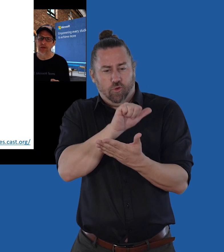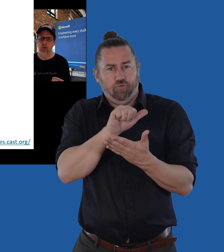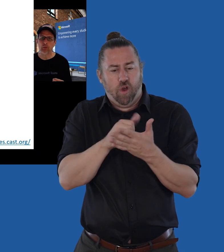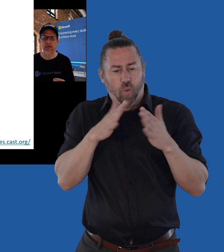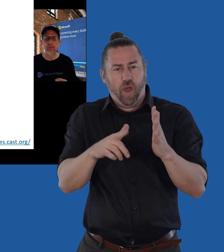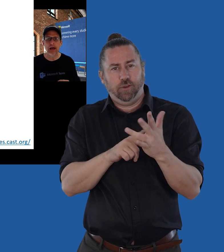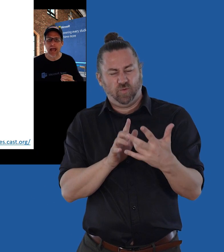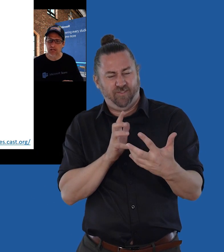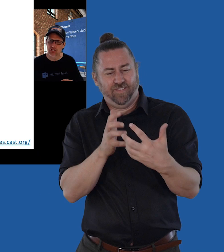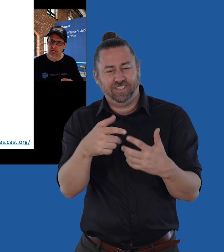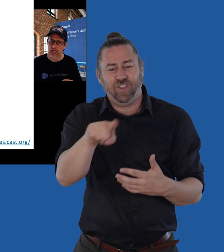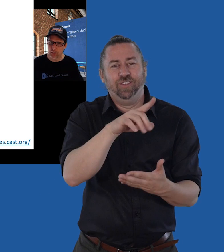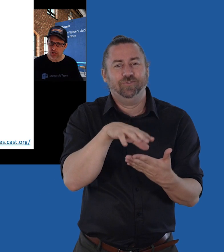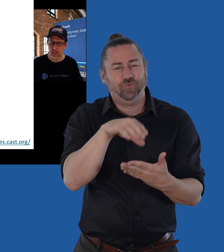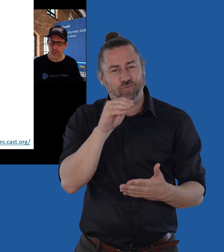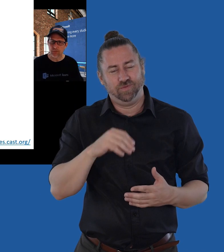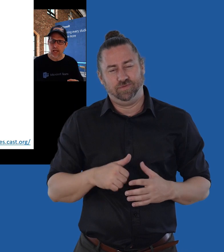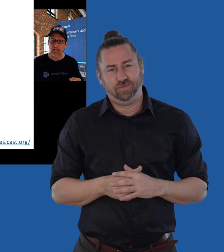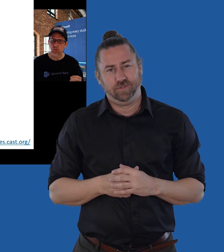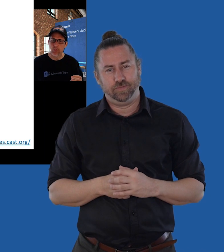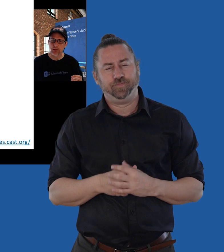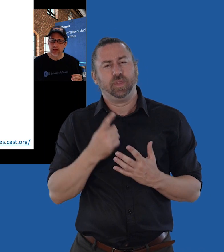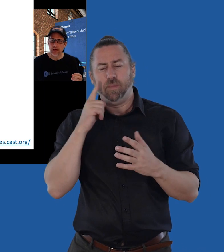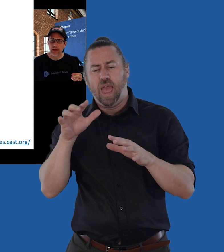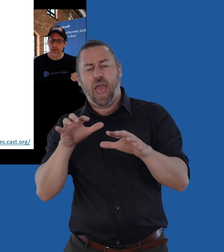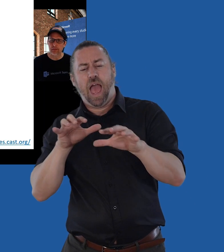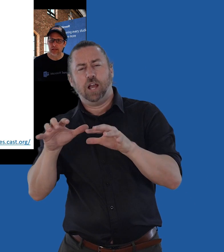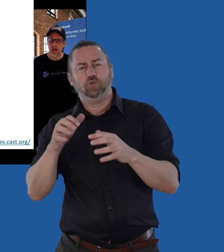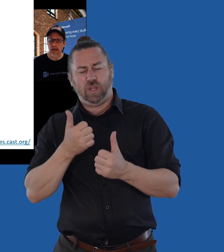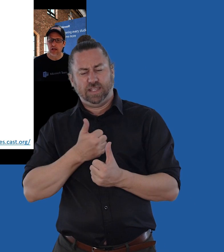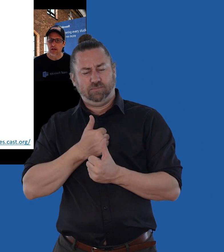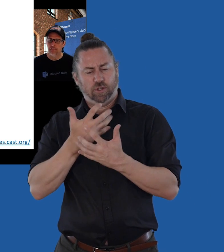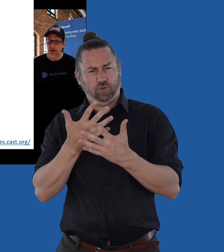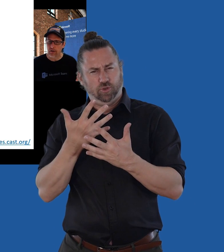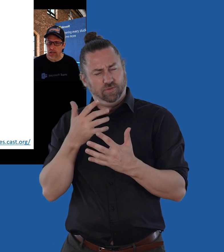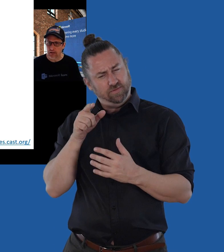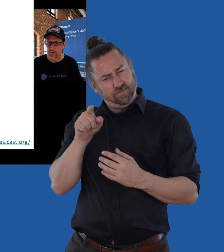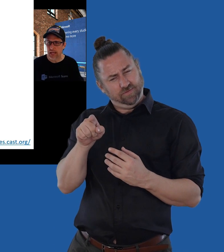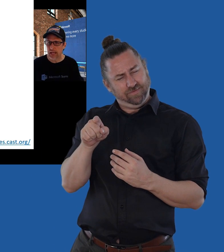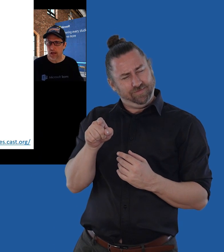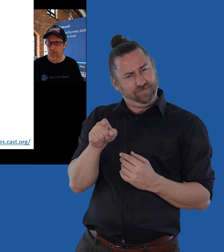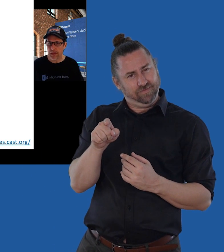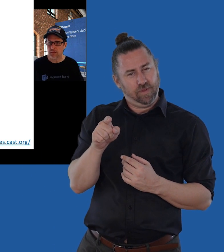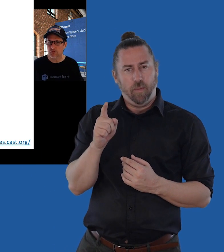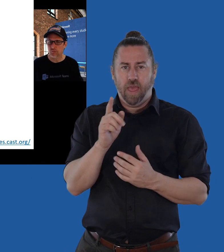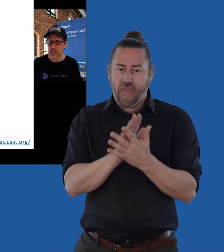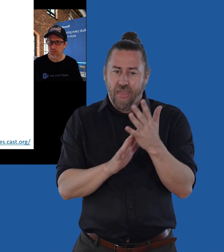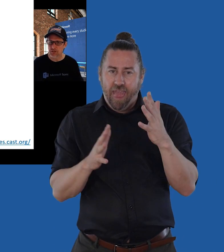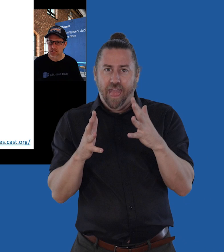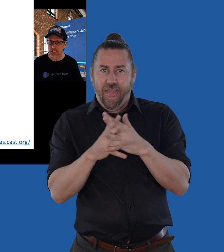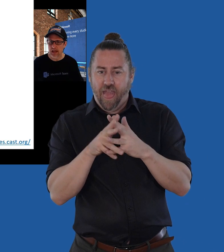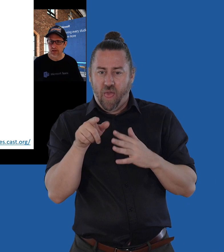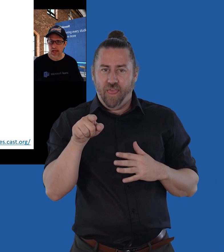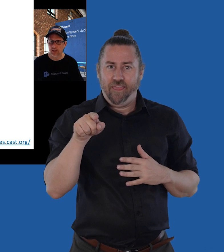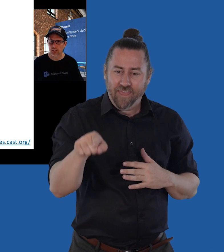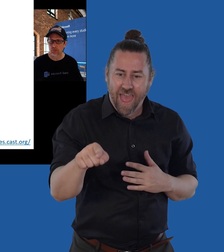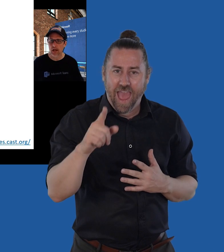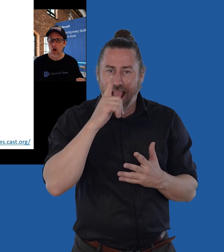But then when we think about action, and expression, it's where we think about things like varying the methods for response and navigation, right?